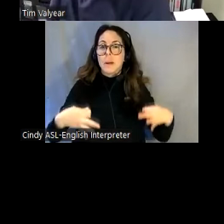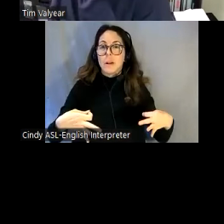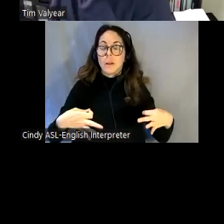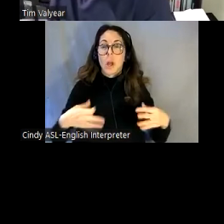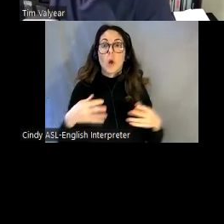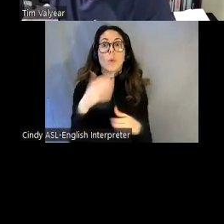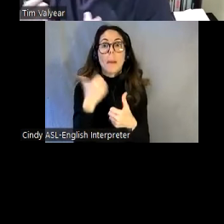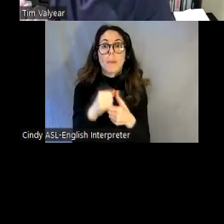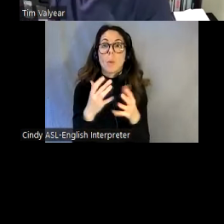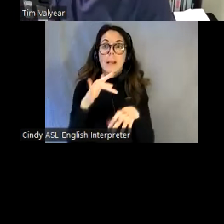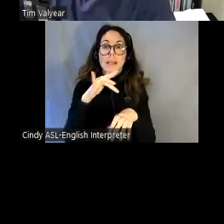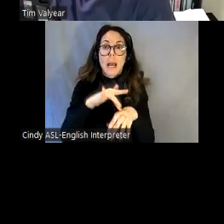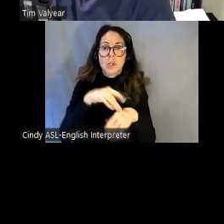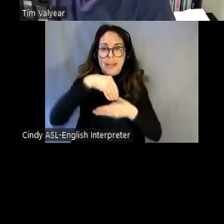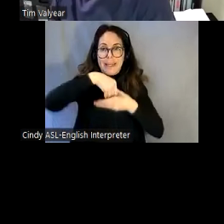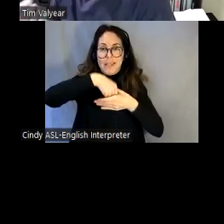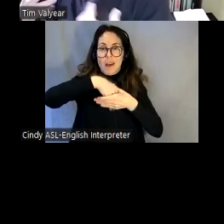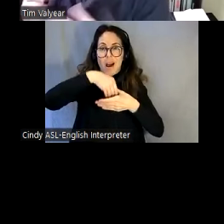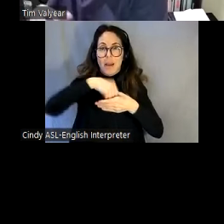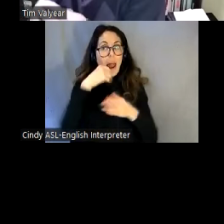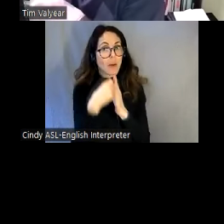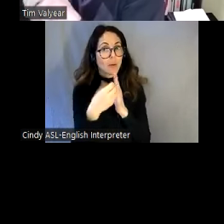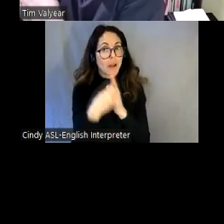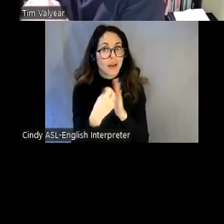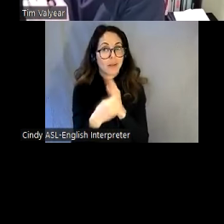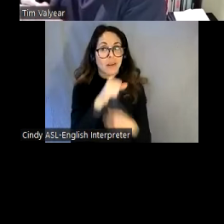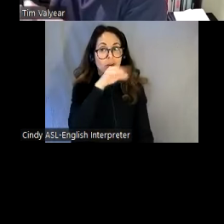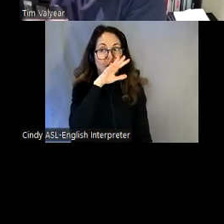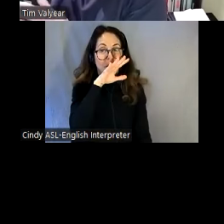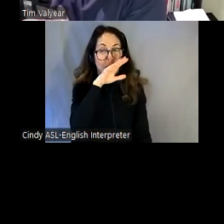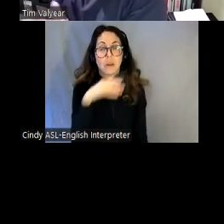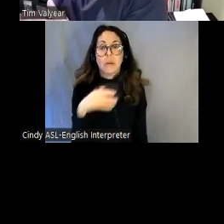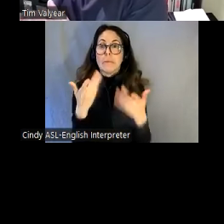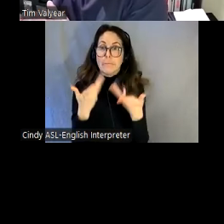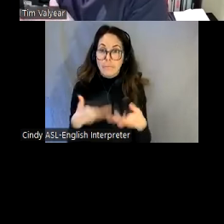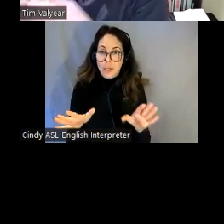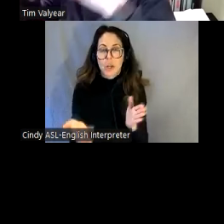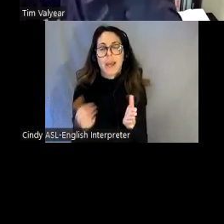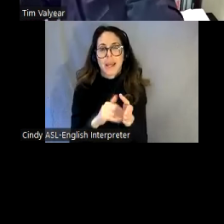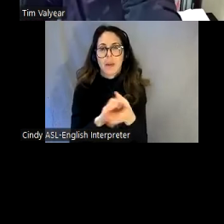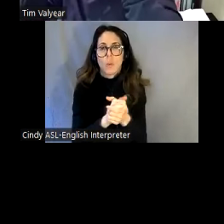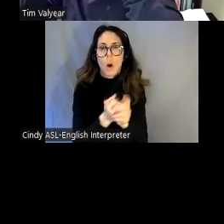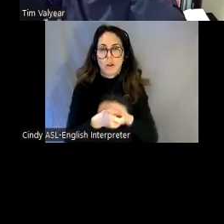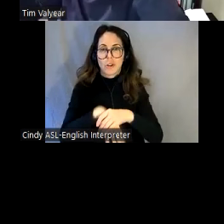neck and back. And take off the gown. And we peel our gown forward. What we want to do is get at the inside part not